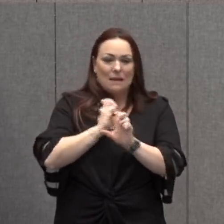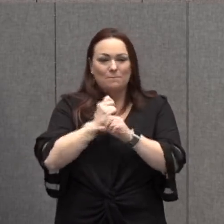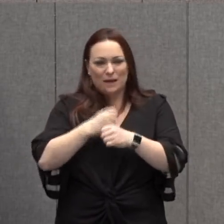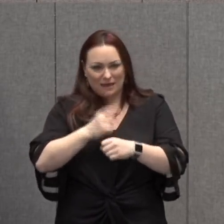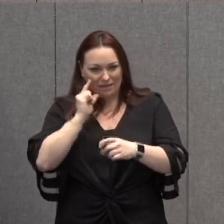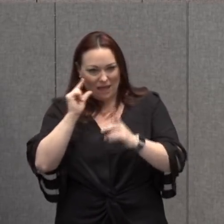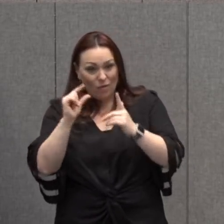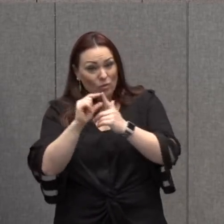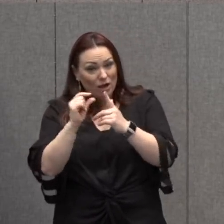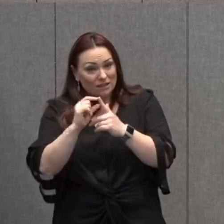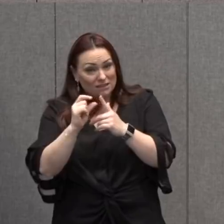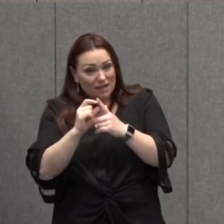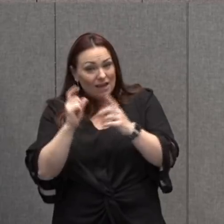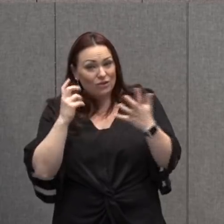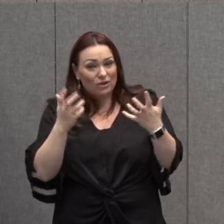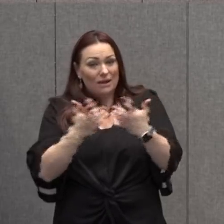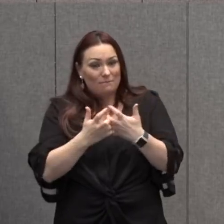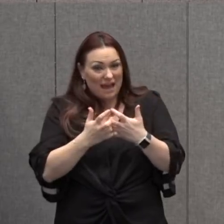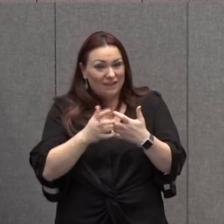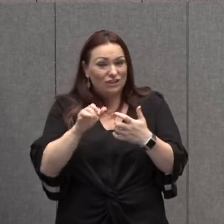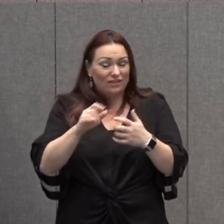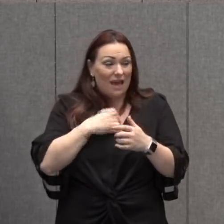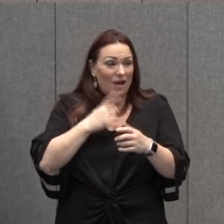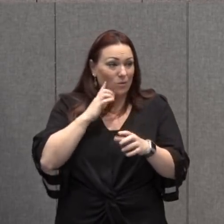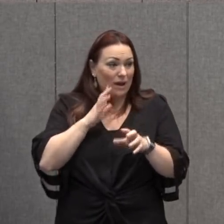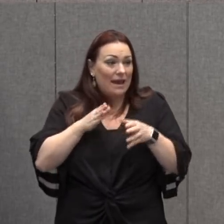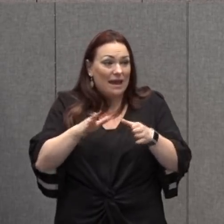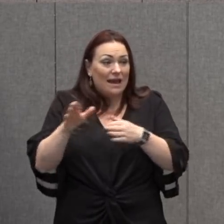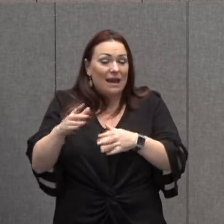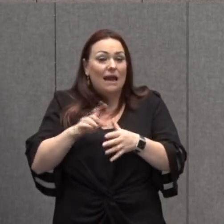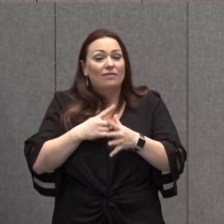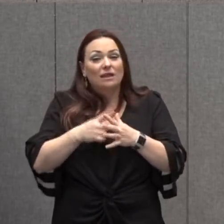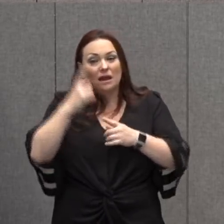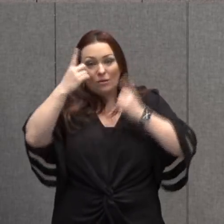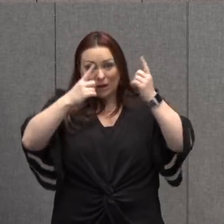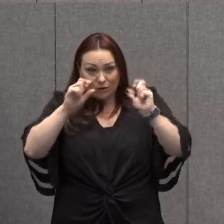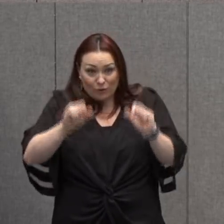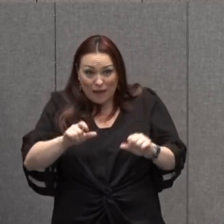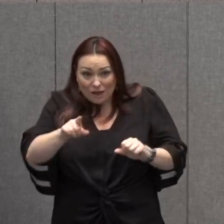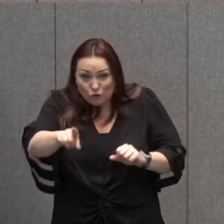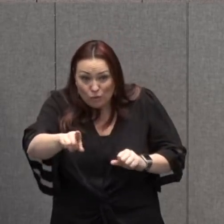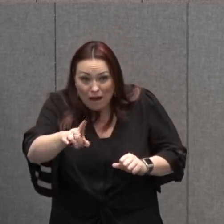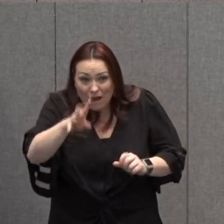put it and match it in that way you're practicing reading. And then I wonder, could you guys come up with a different